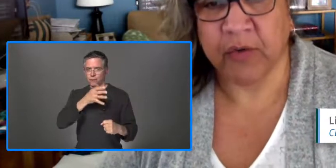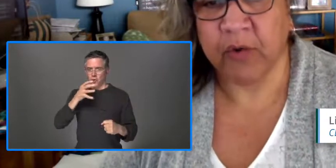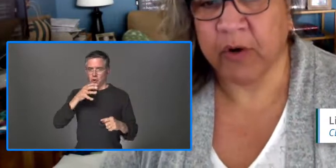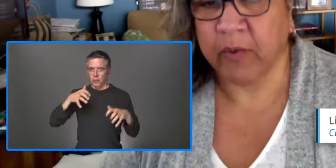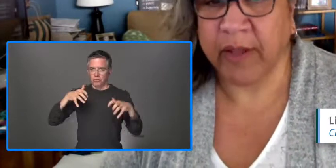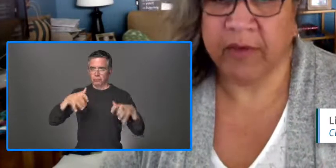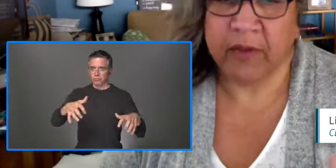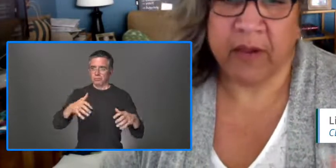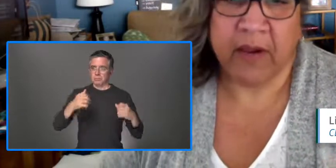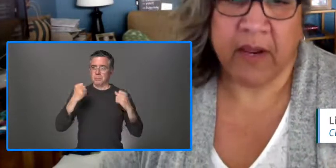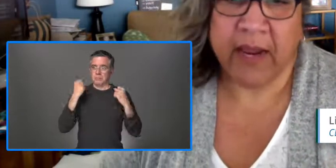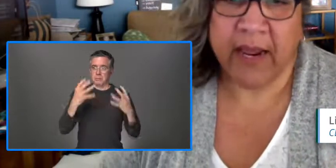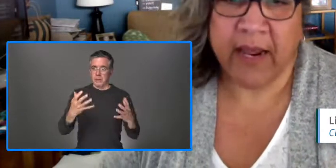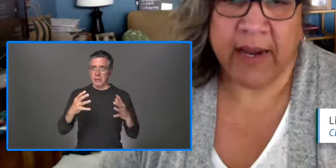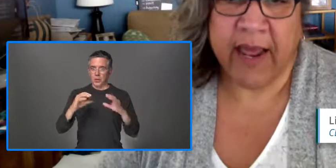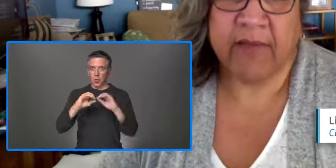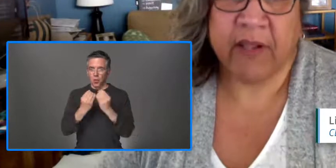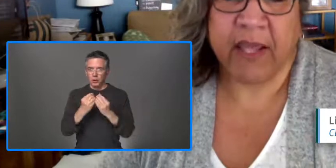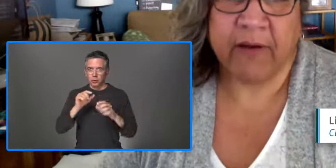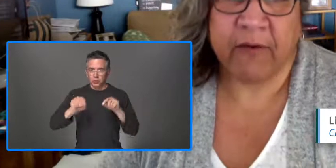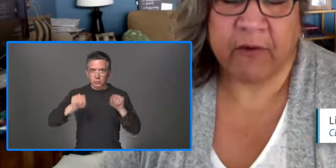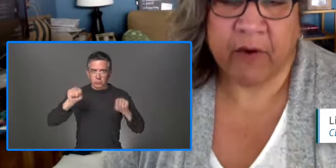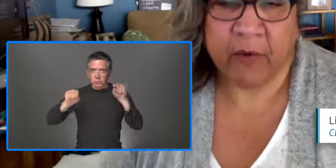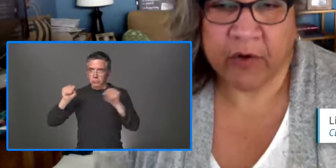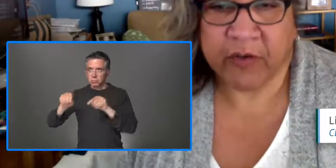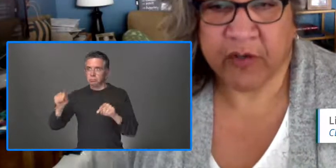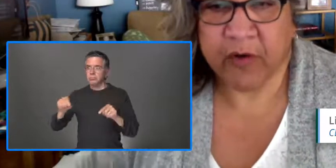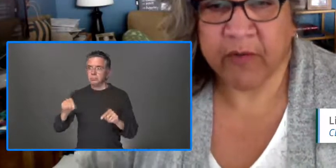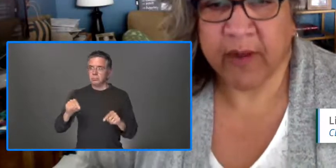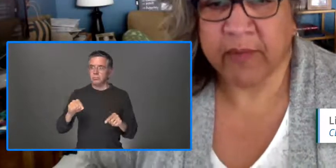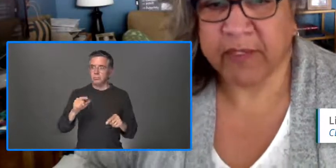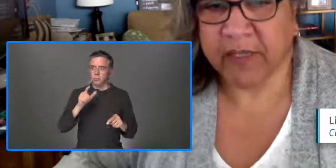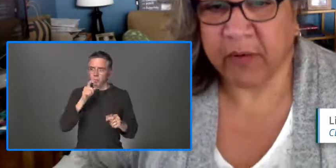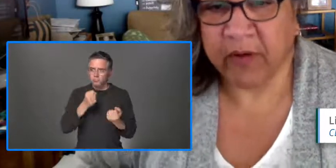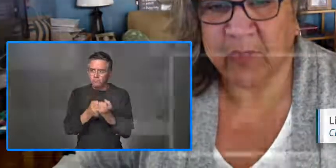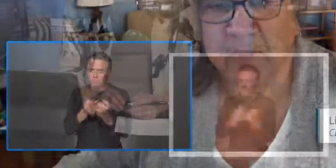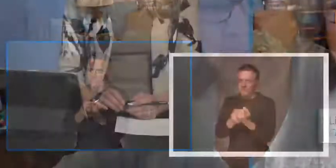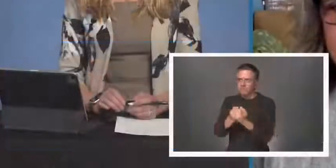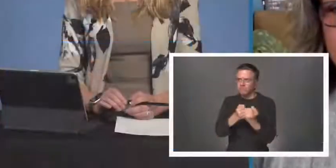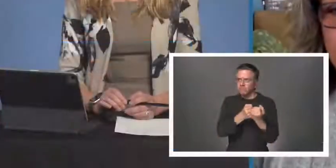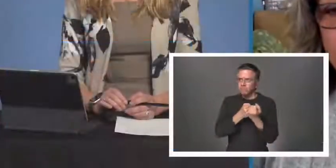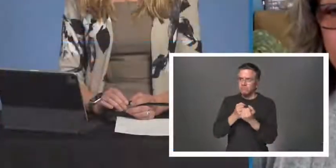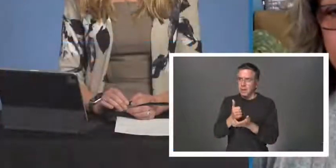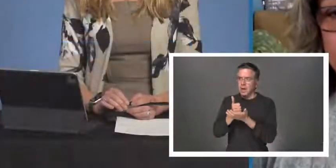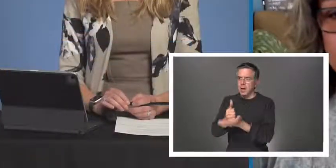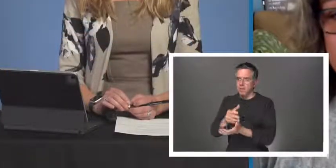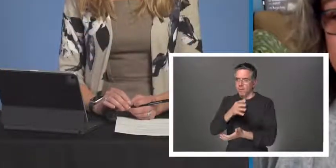who work with and advocate for farmworkers and their families that we've been able to partner with.